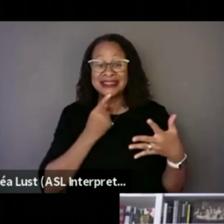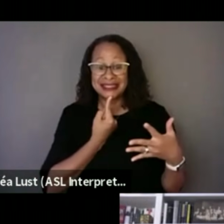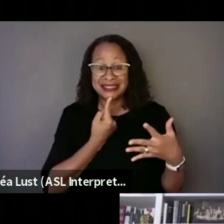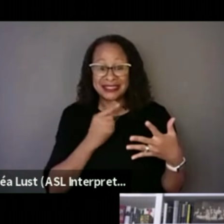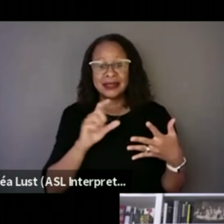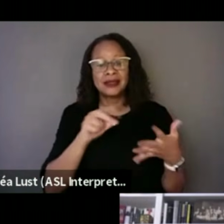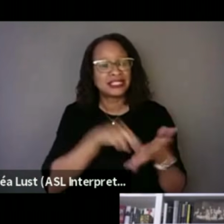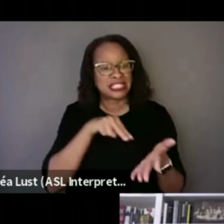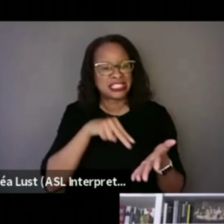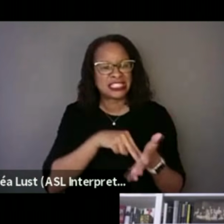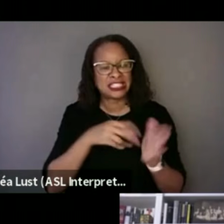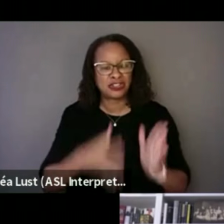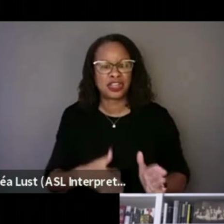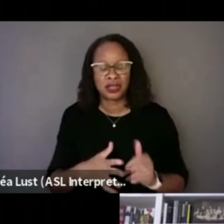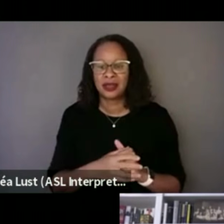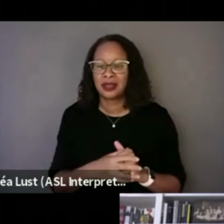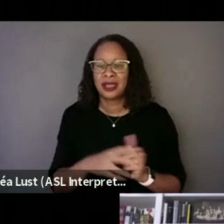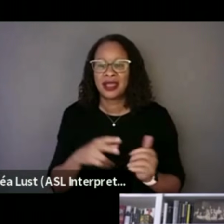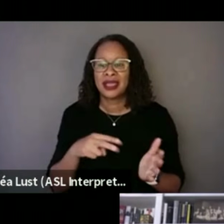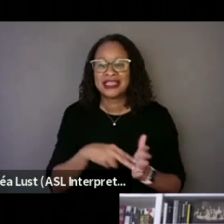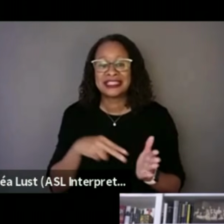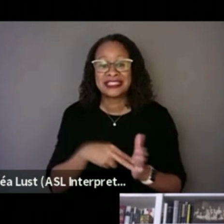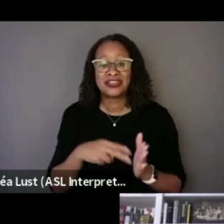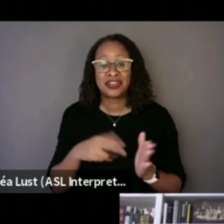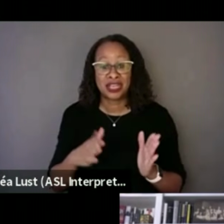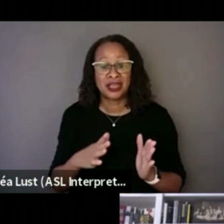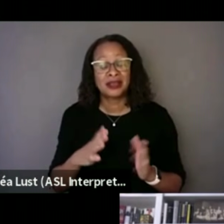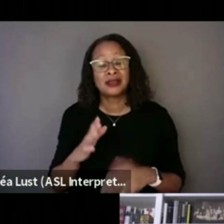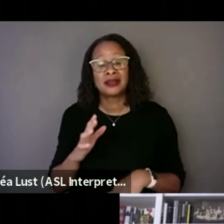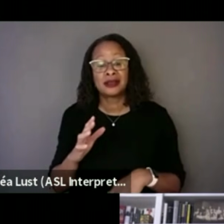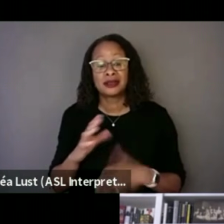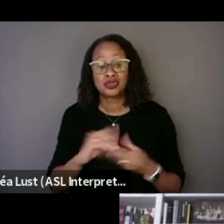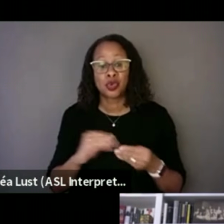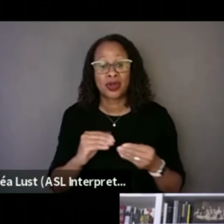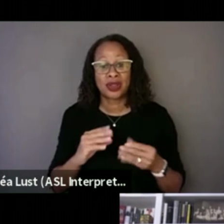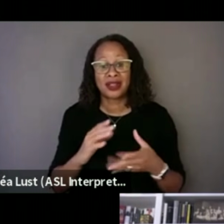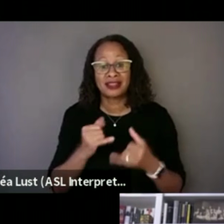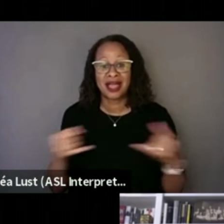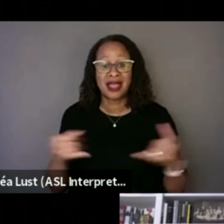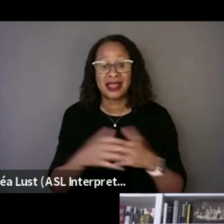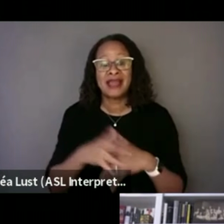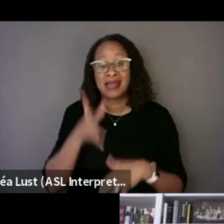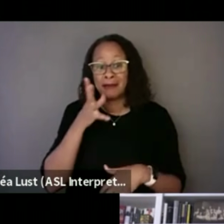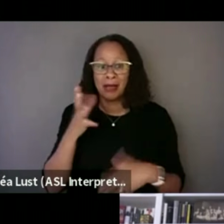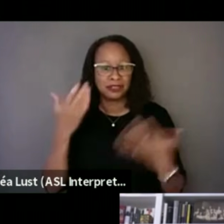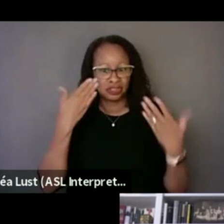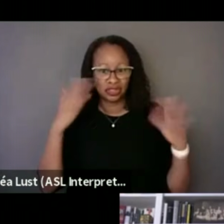The mom, you know, who grapples with the not knowing about her son is still in that moment of not knowing.